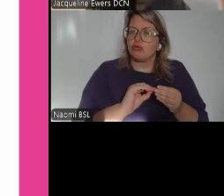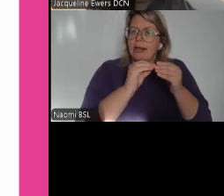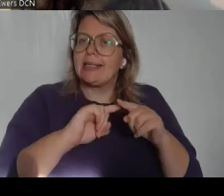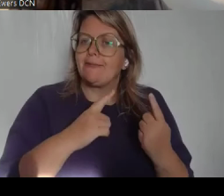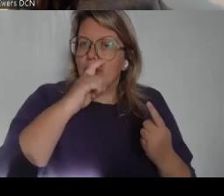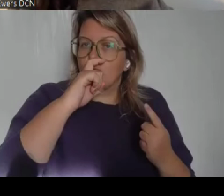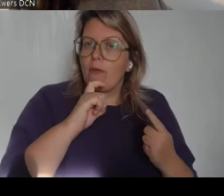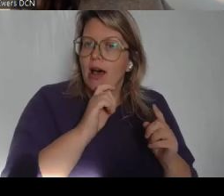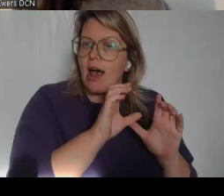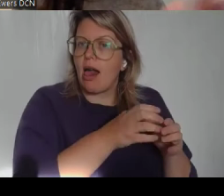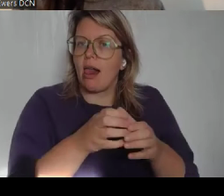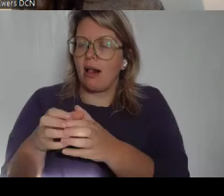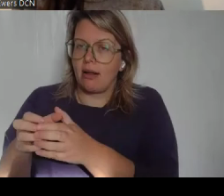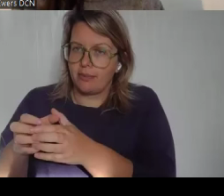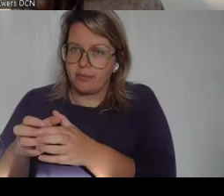that one that you receive when you first sign up,